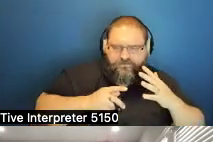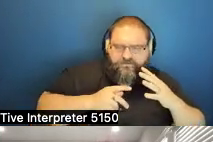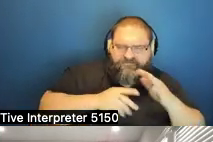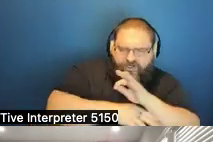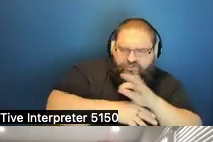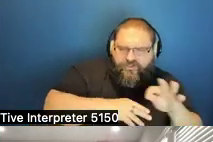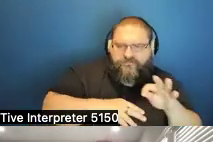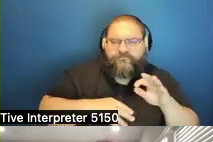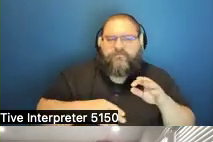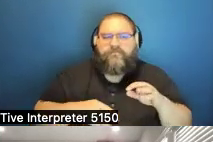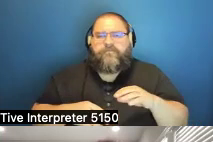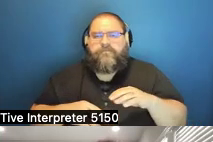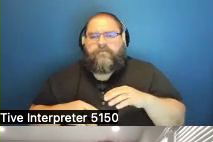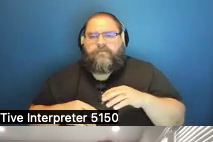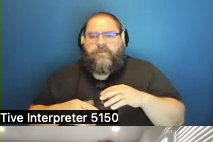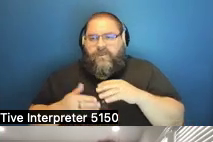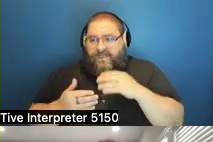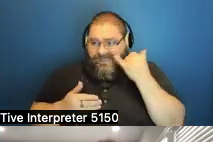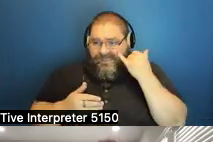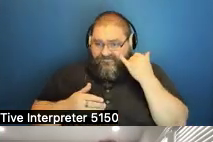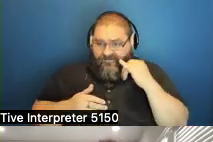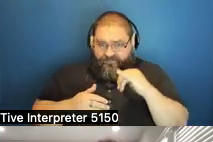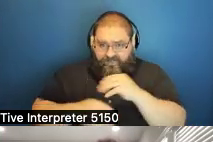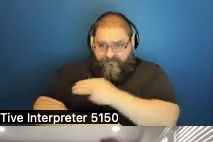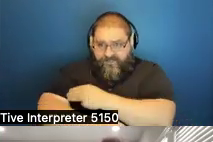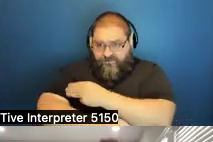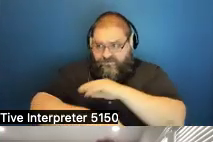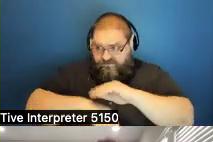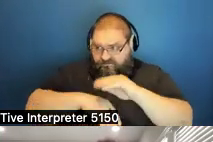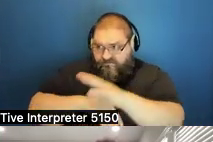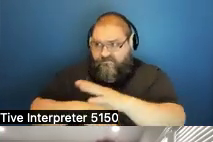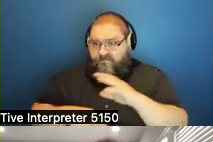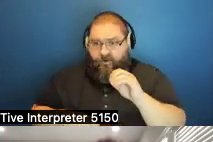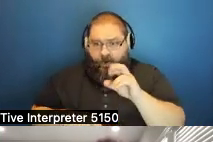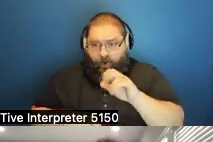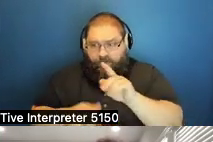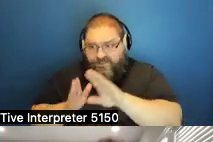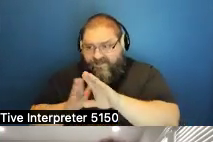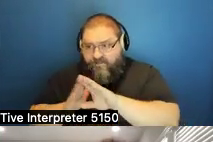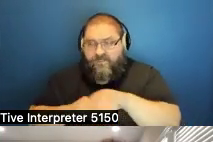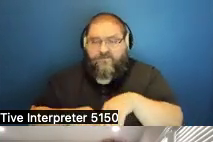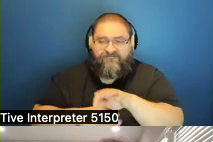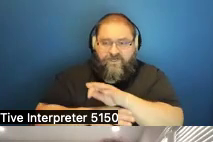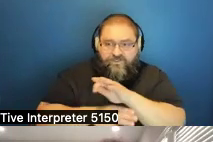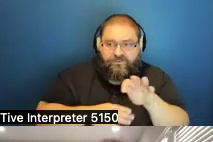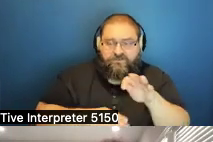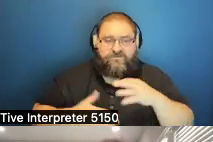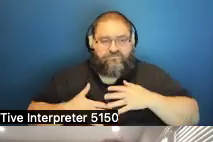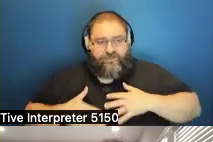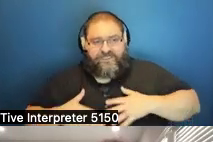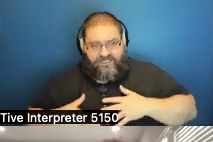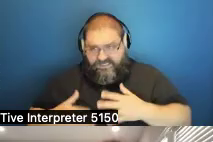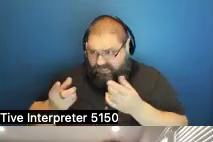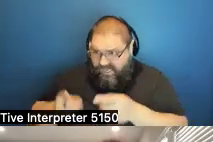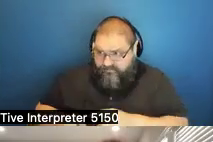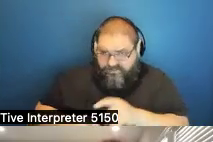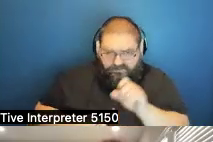fat, like, affecting breathing, sleep, and aura development, or overall functions.